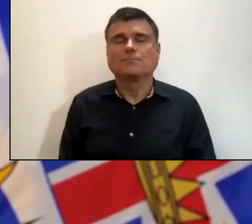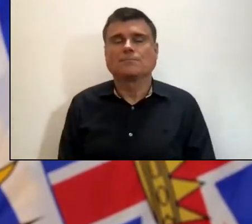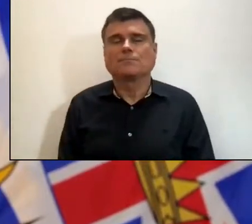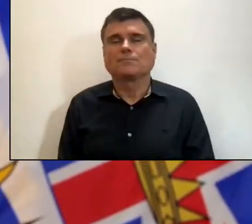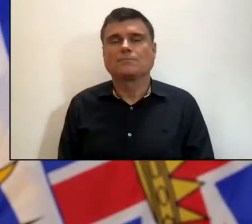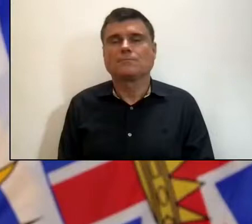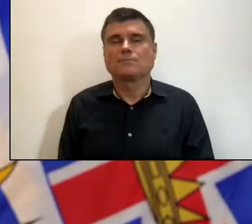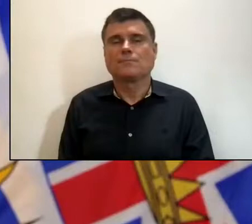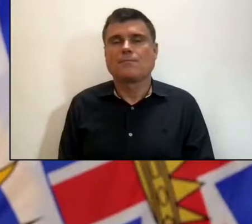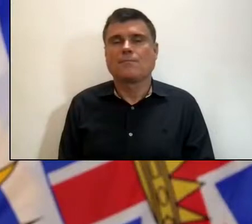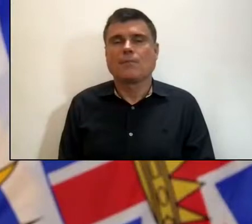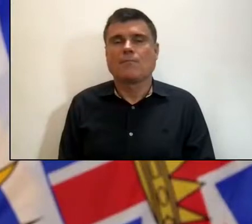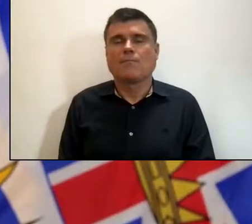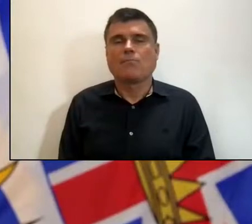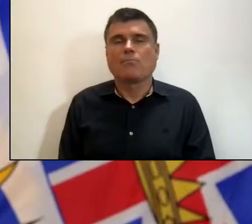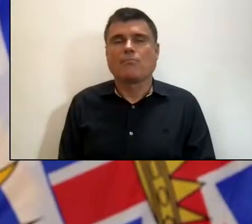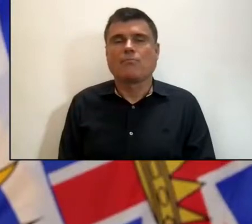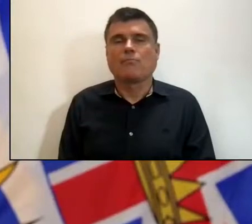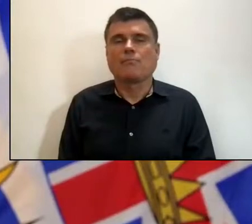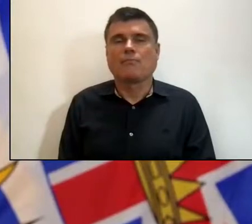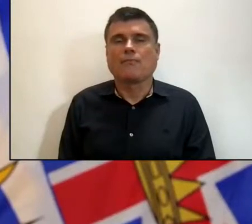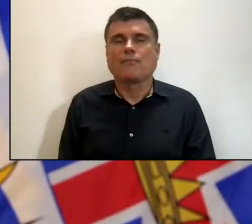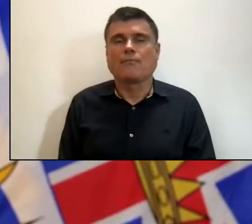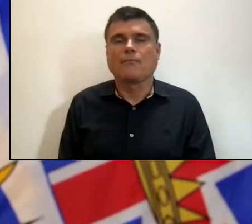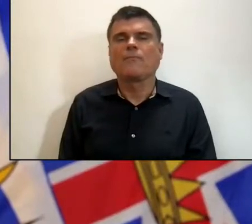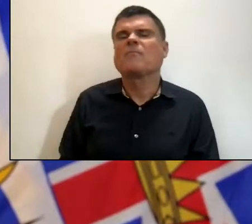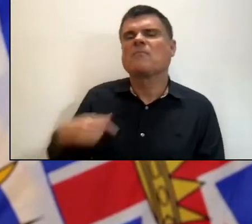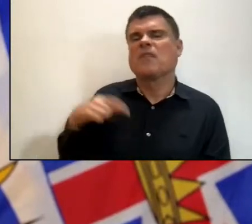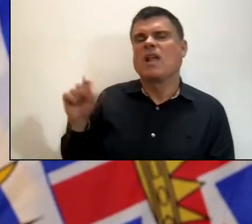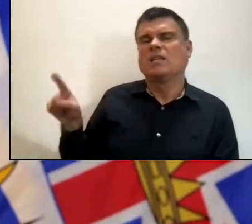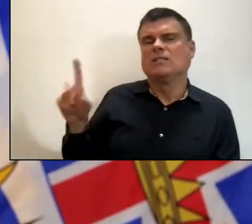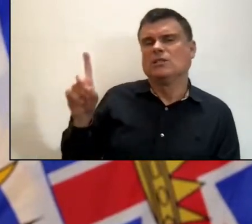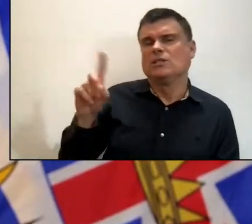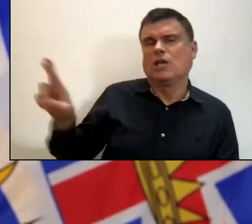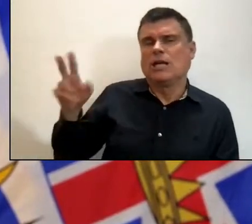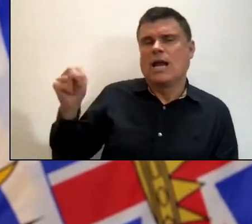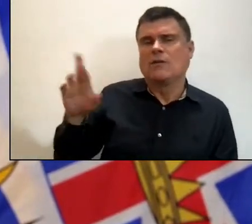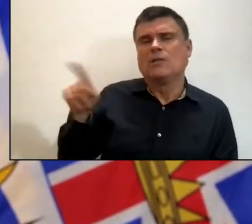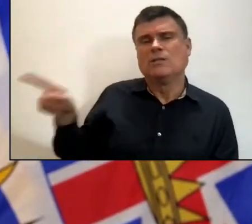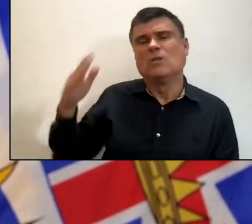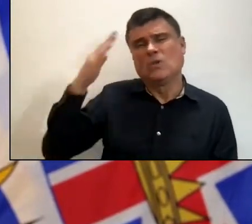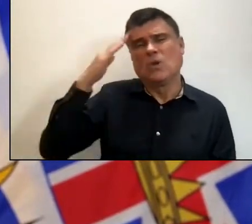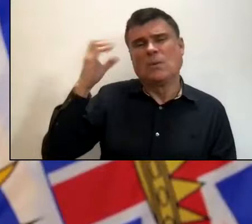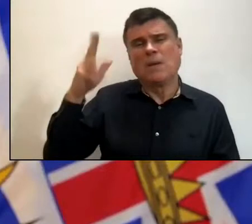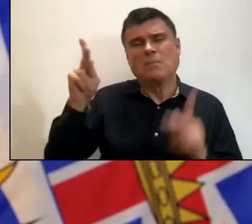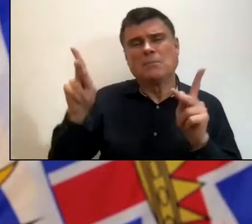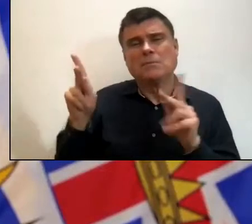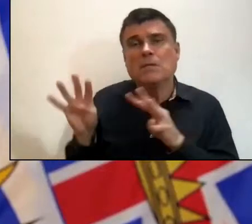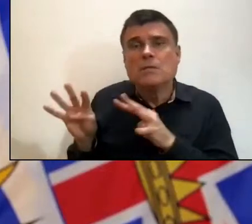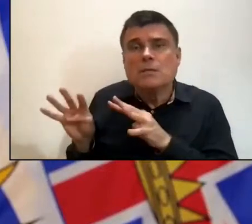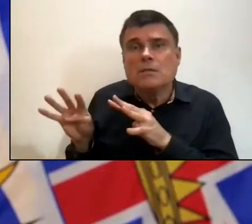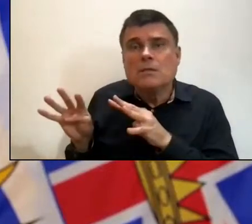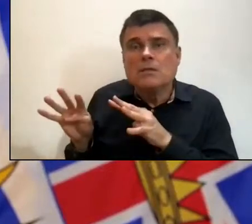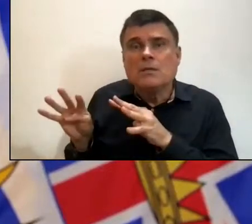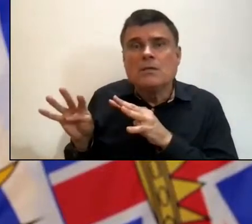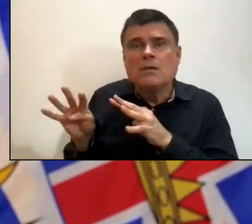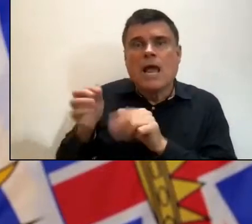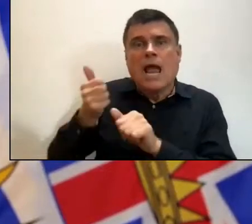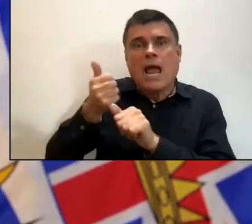aware, there are many people watching this that hang on every word that you say and one of the